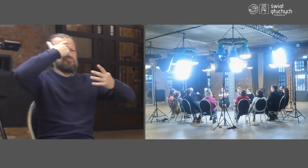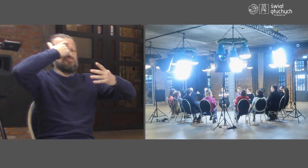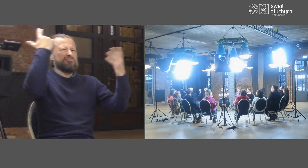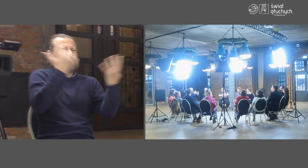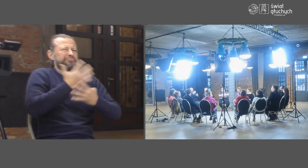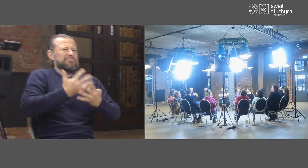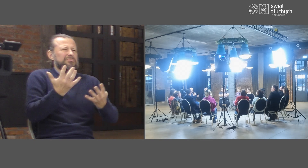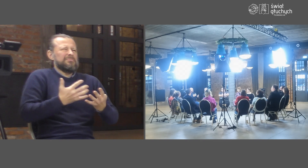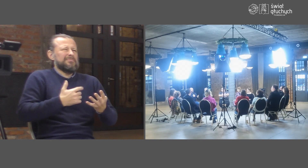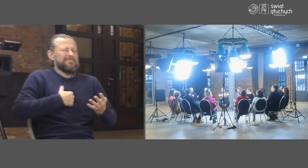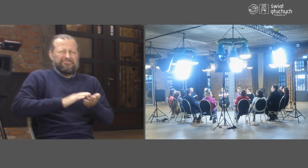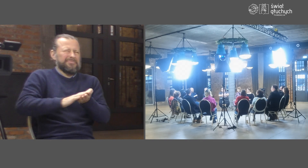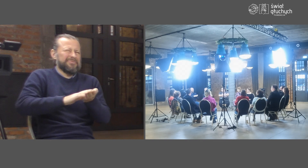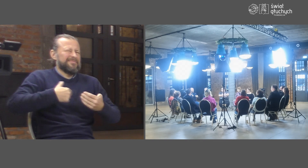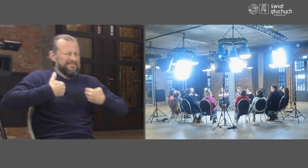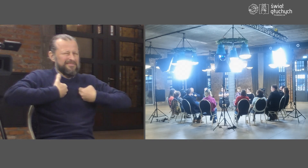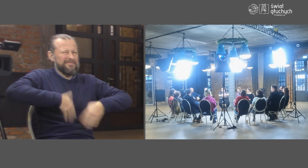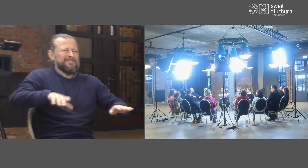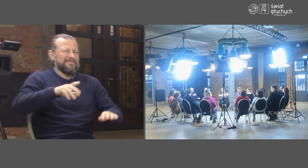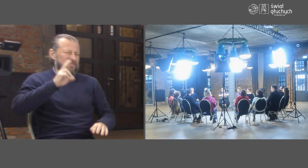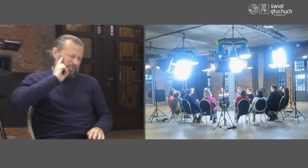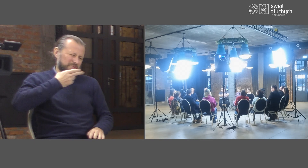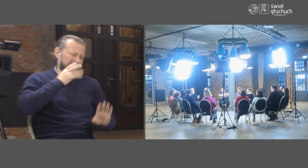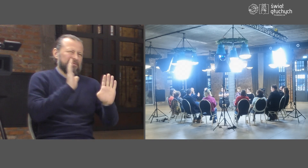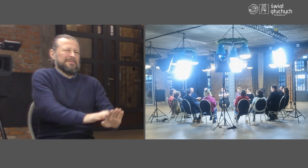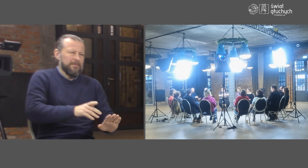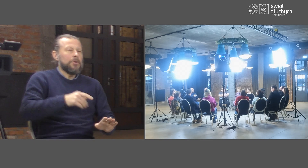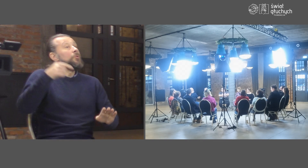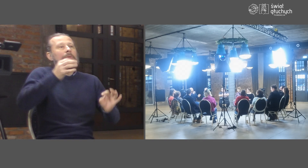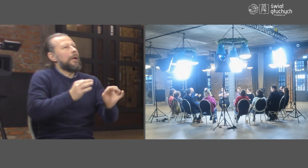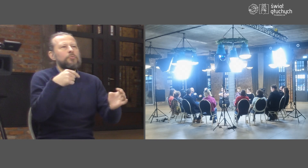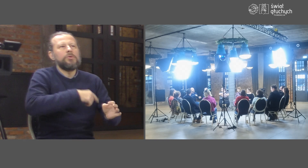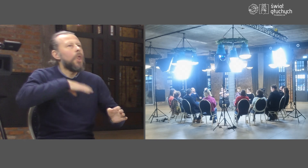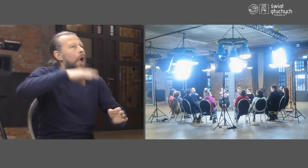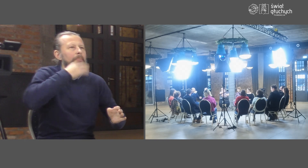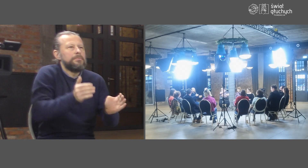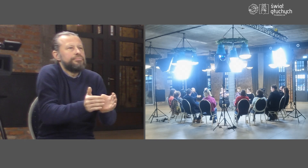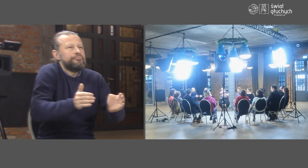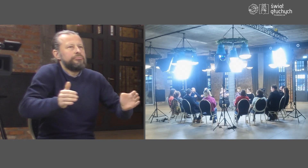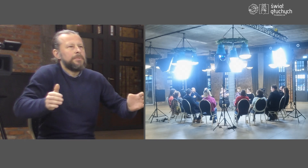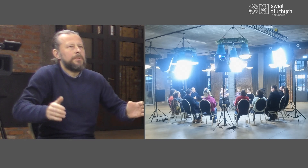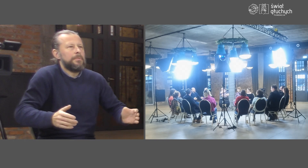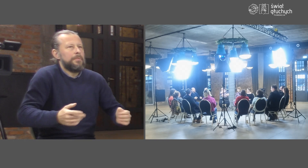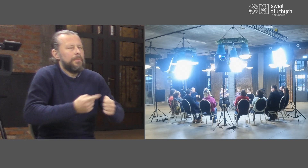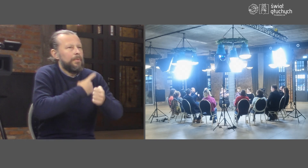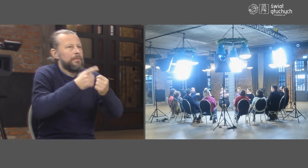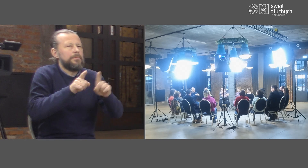It’s strange. Sorry, but I don’t want that. I am deaf. But now it’s mandatory to have a speech therapist.